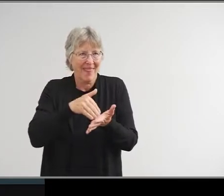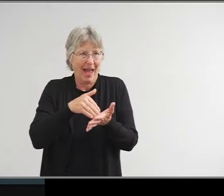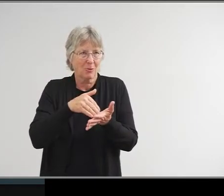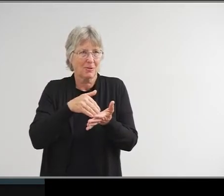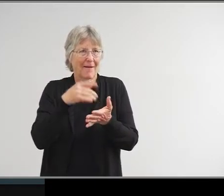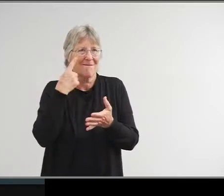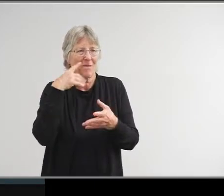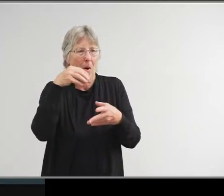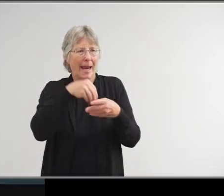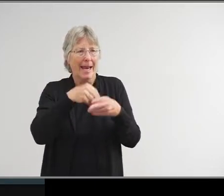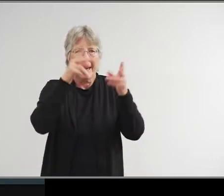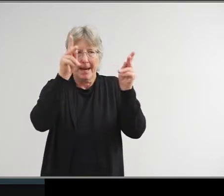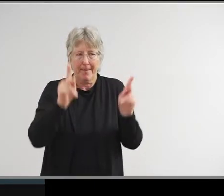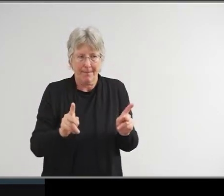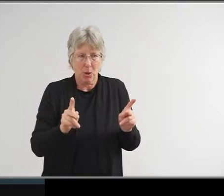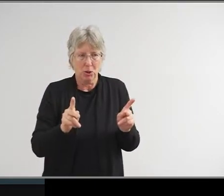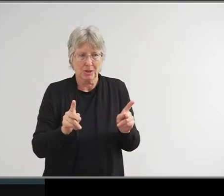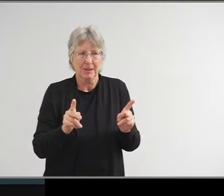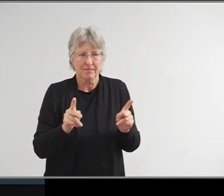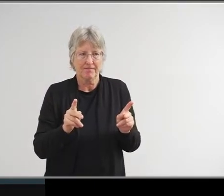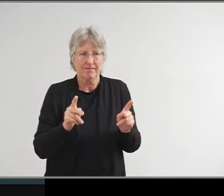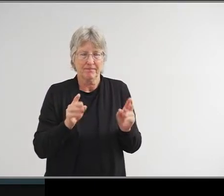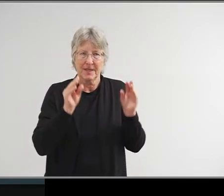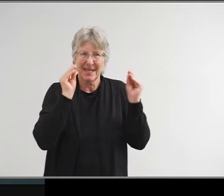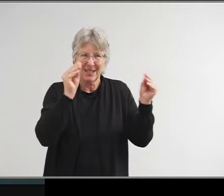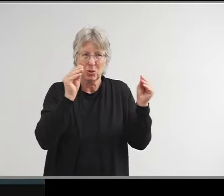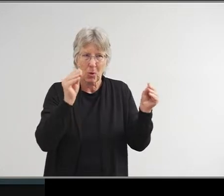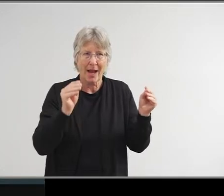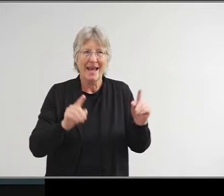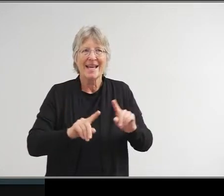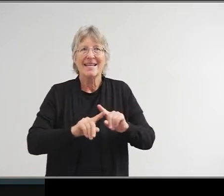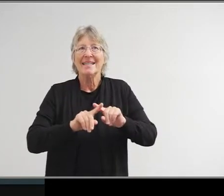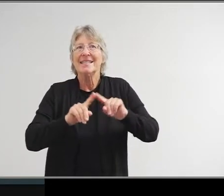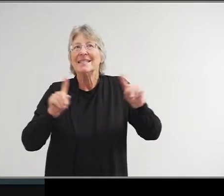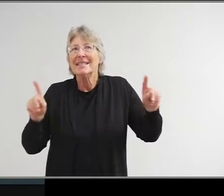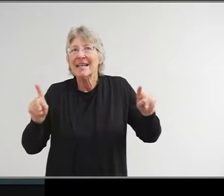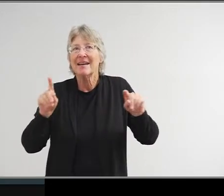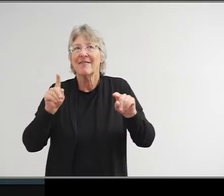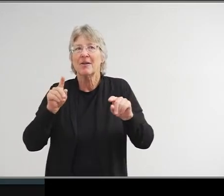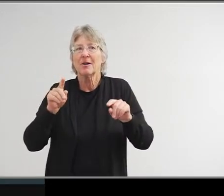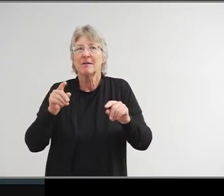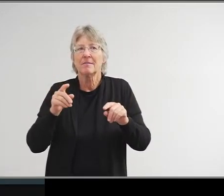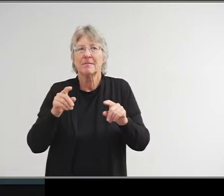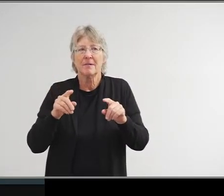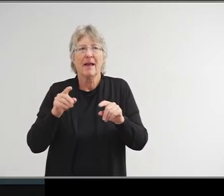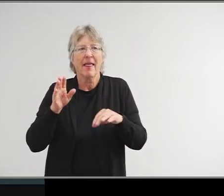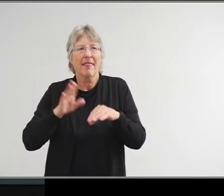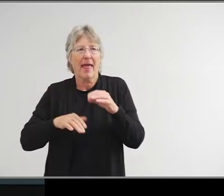and I just wanna call attention to that because that's very different than what we've heard from the state prior to this point.